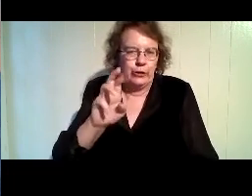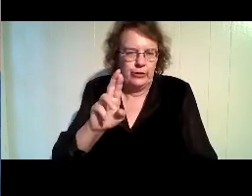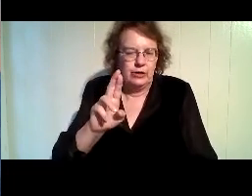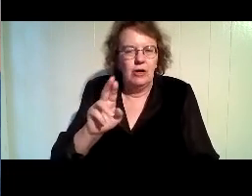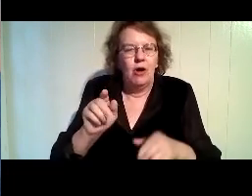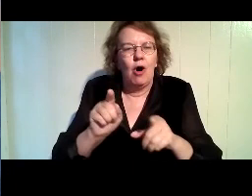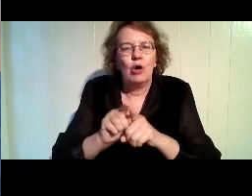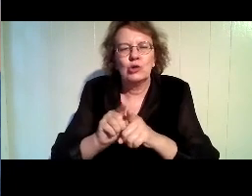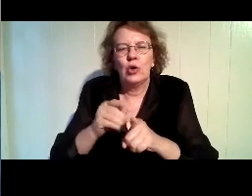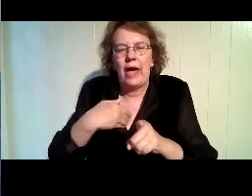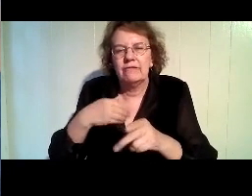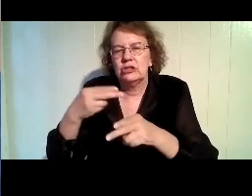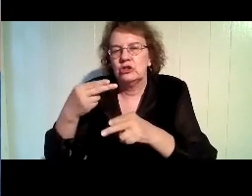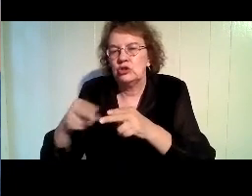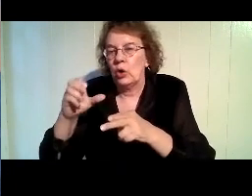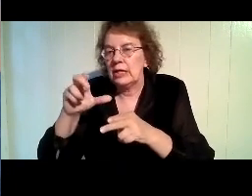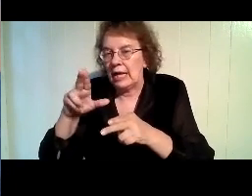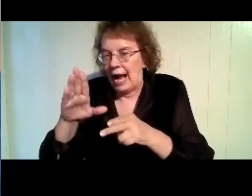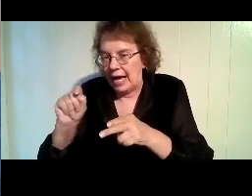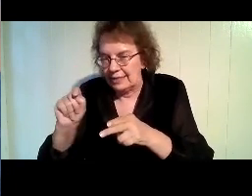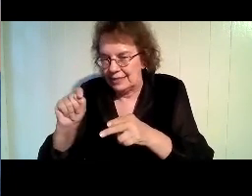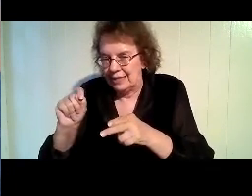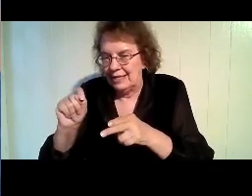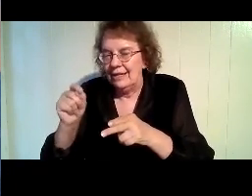is also a shortcut for navigate. Sorry for narrator.